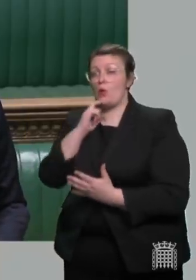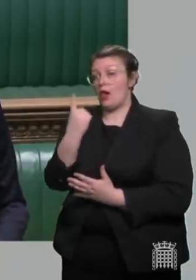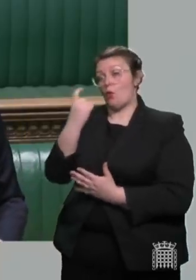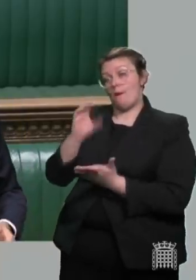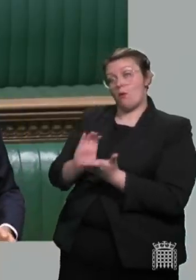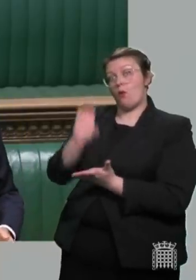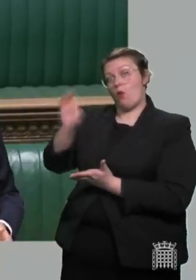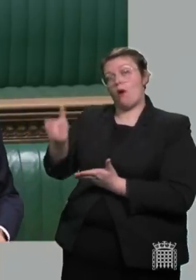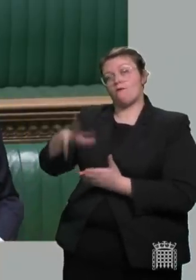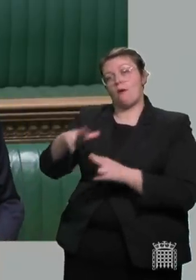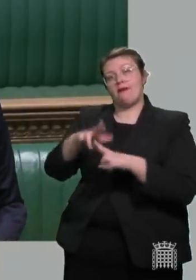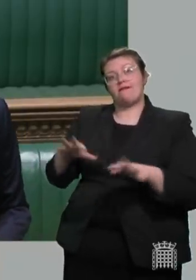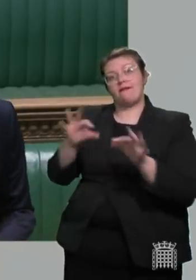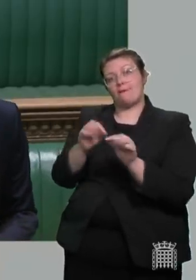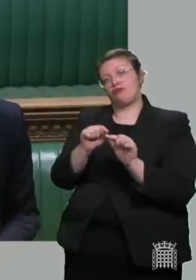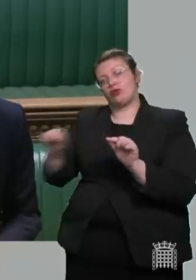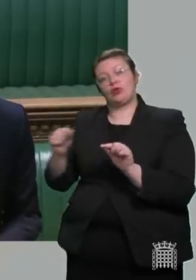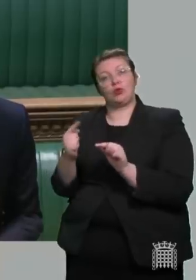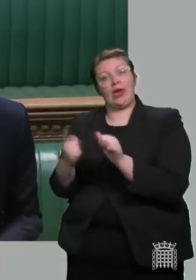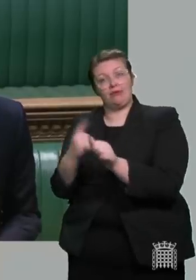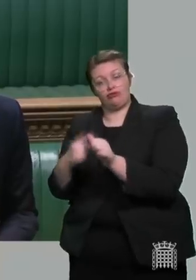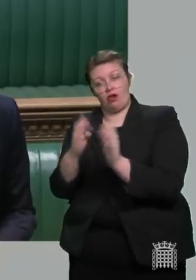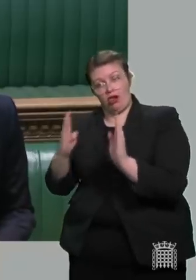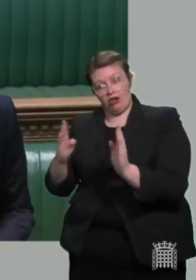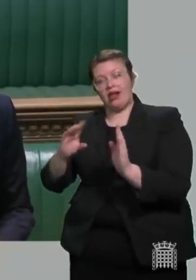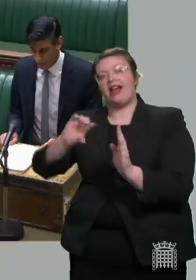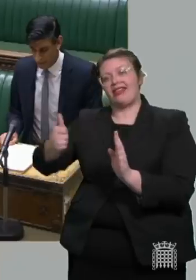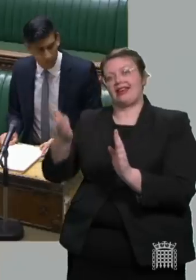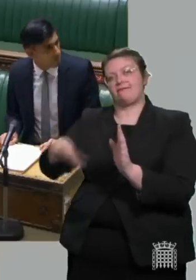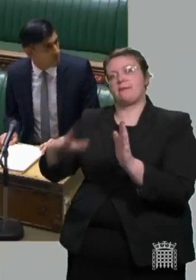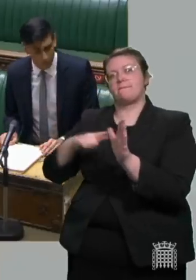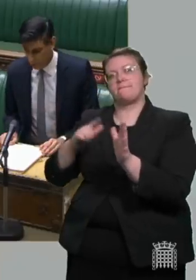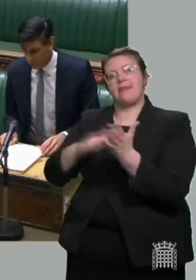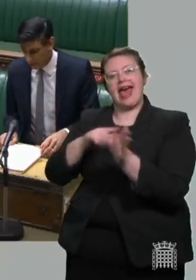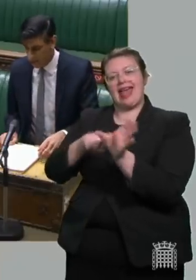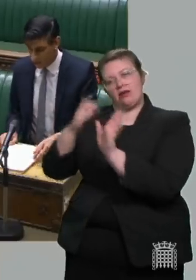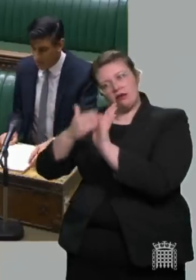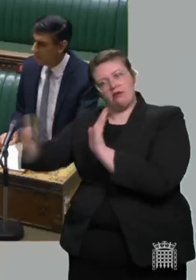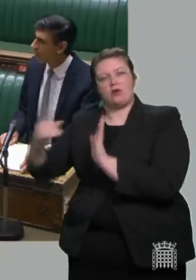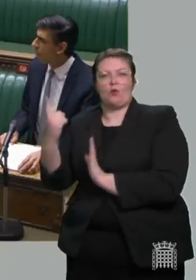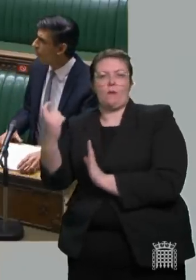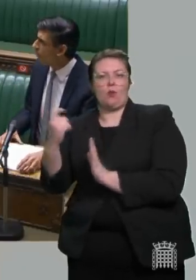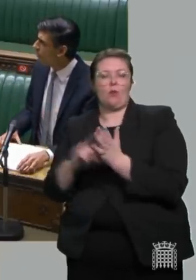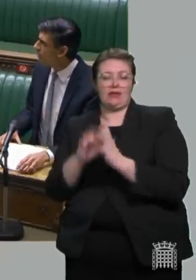and a fifth and final grant from May onwards. The fourth grant will provide three months of support